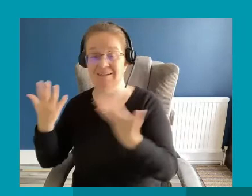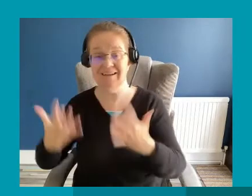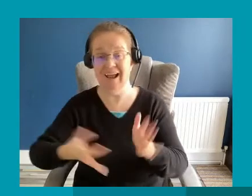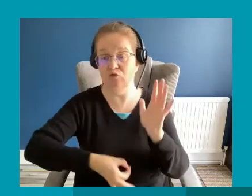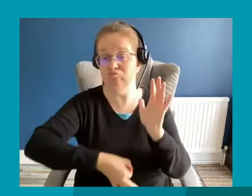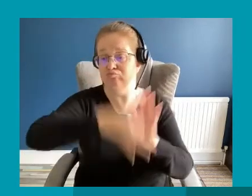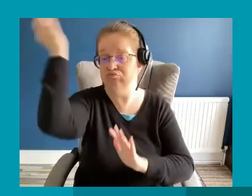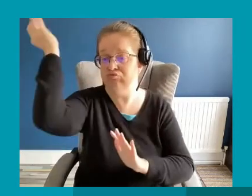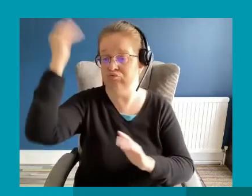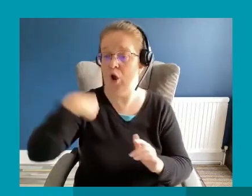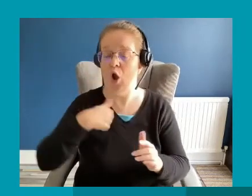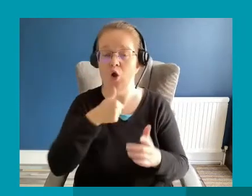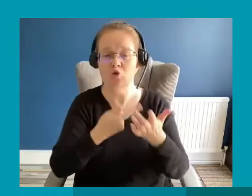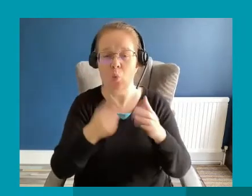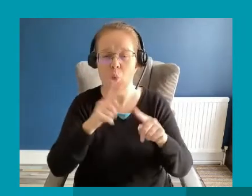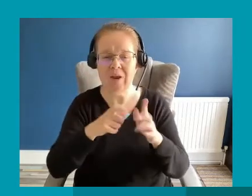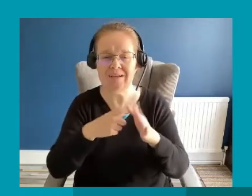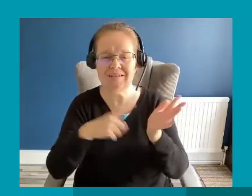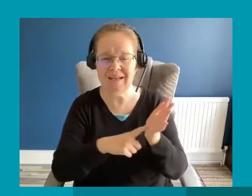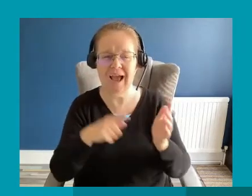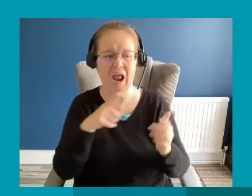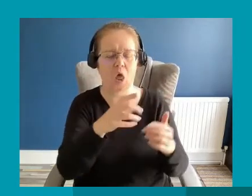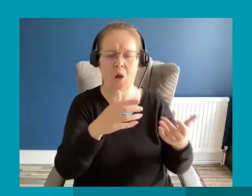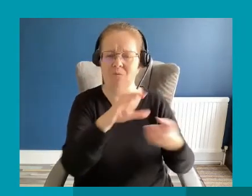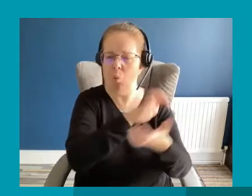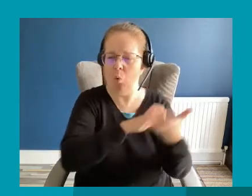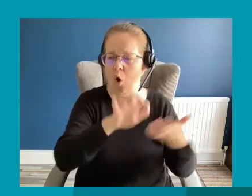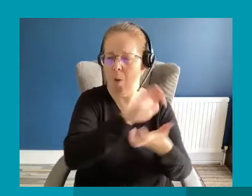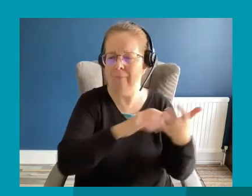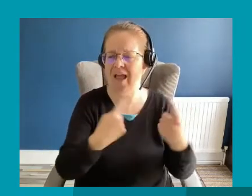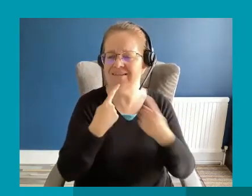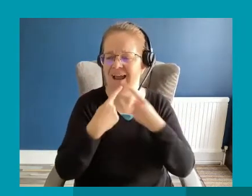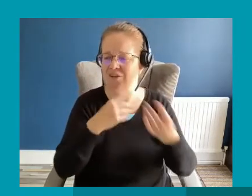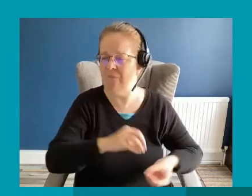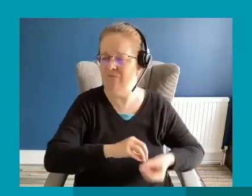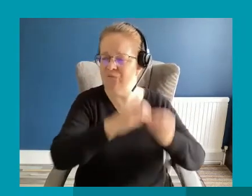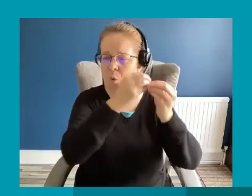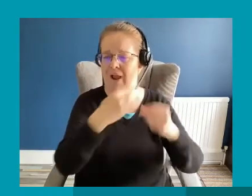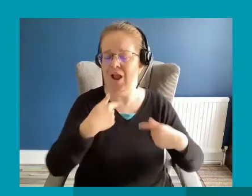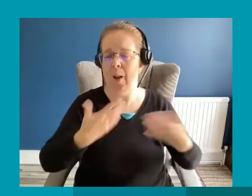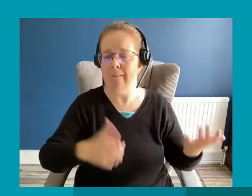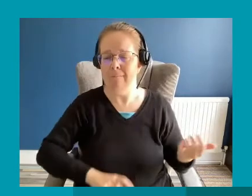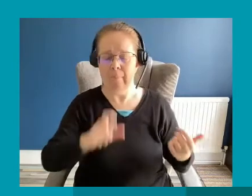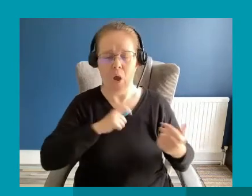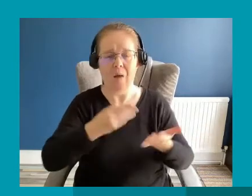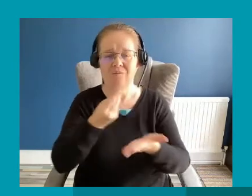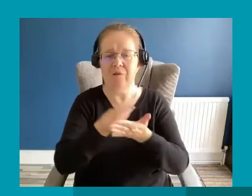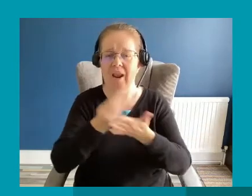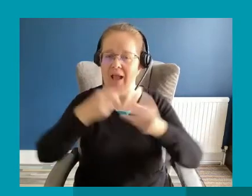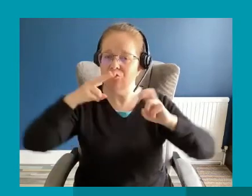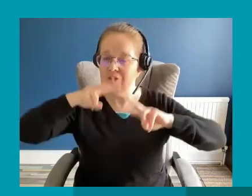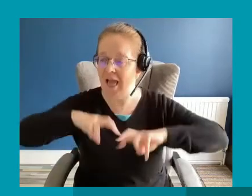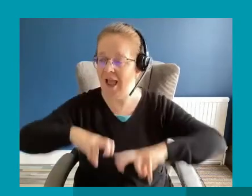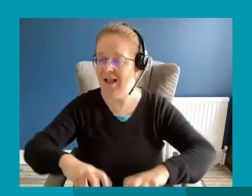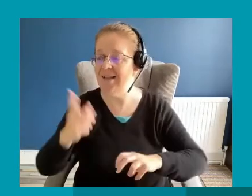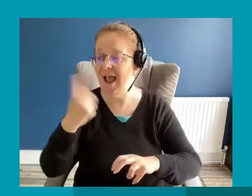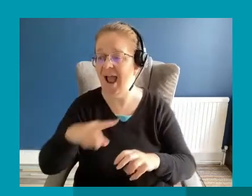I use excel for complex data information and have become more confident in financial analysis and performance related forecasts.